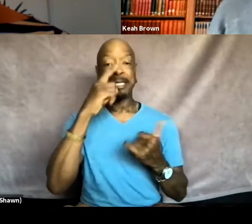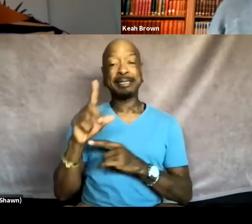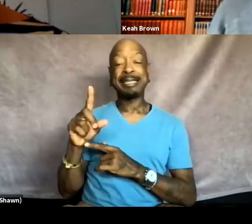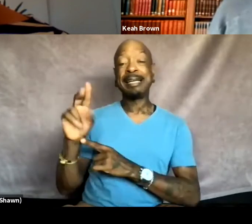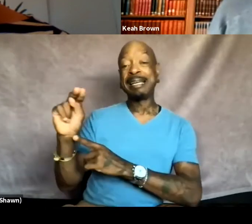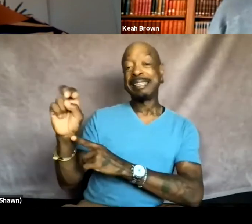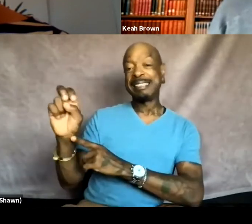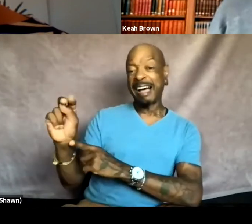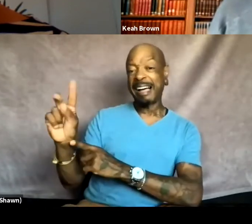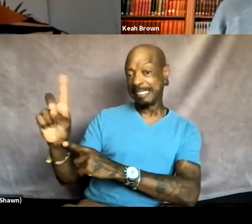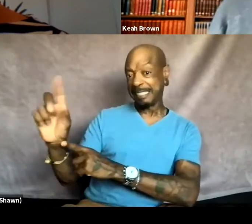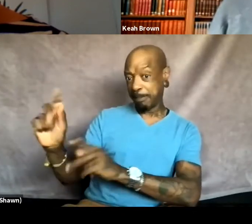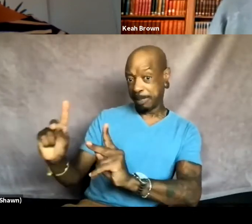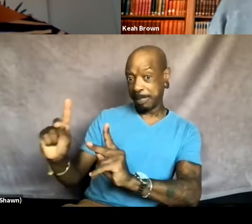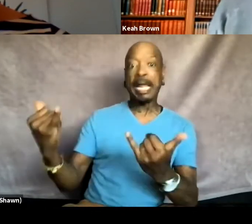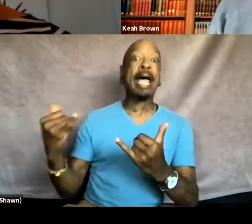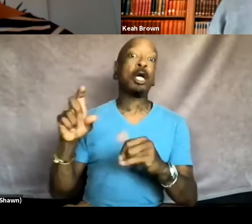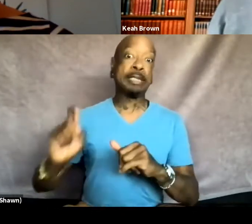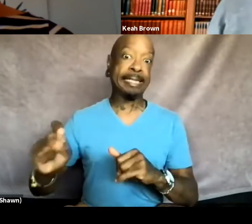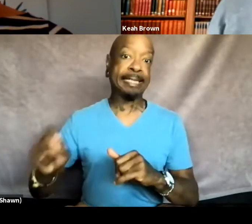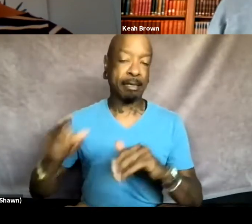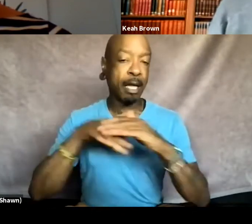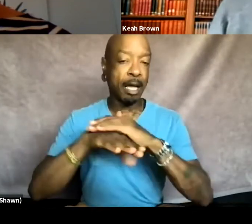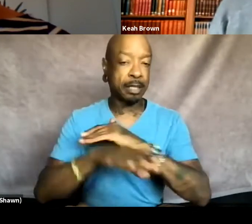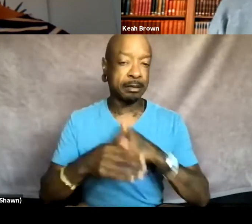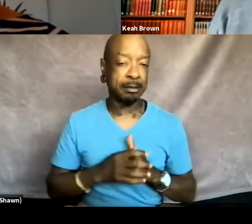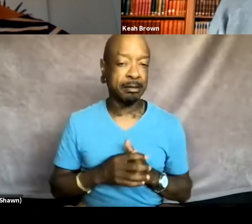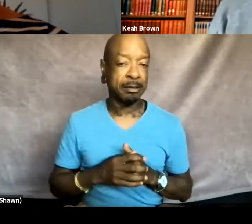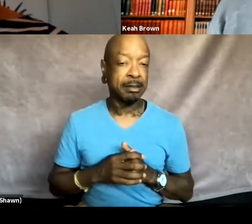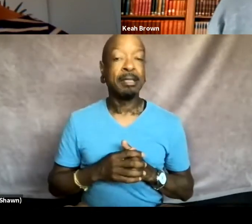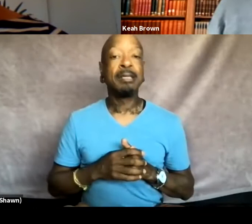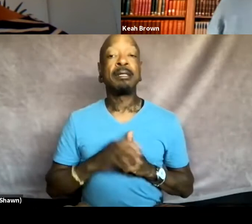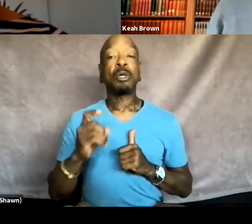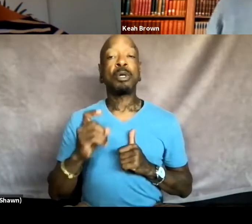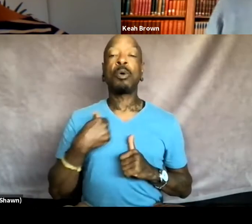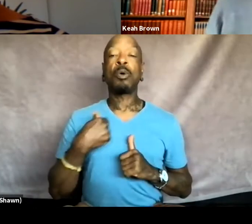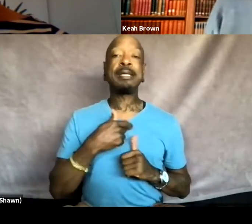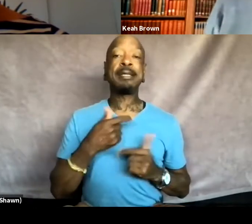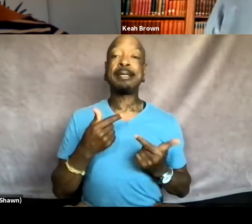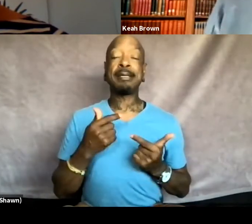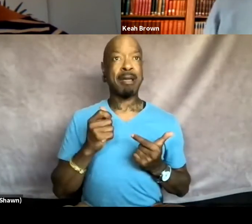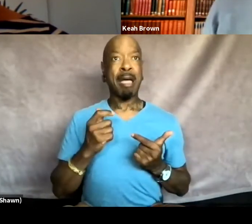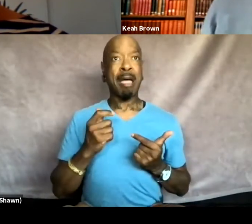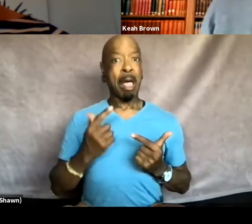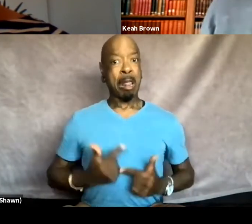Keah Brown: Right now to you know the sad reality is that we spent all of our lives being told remote work was impossible.